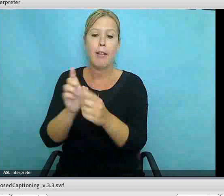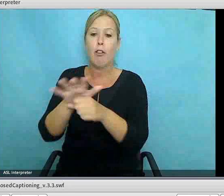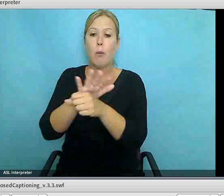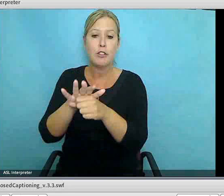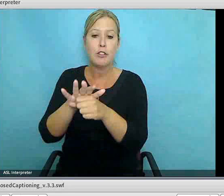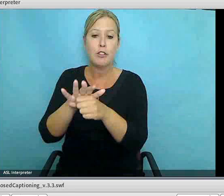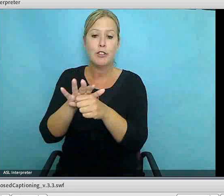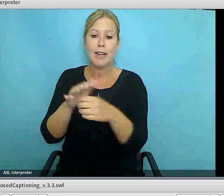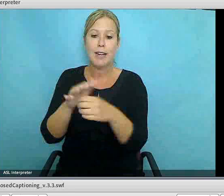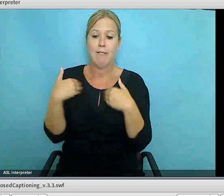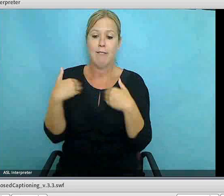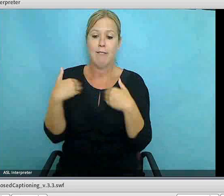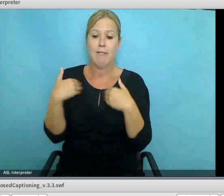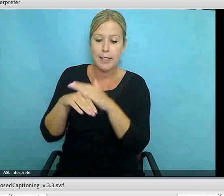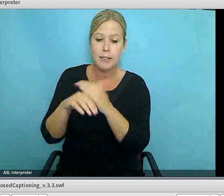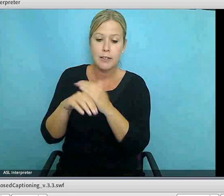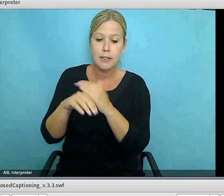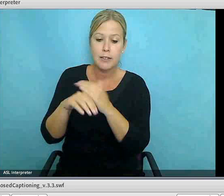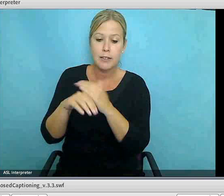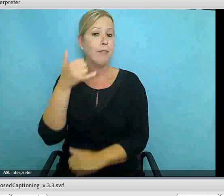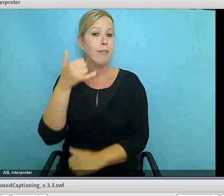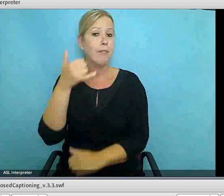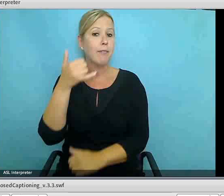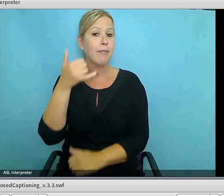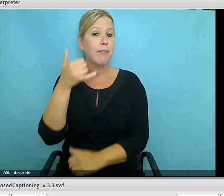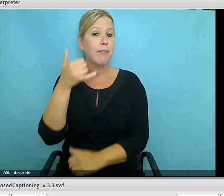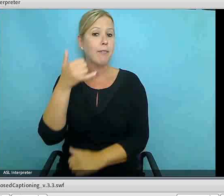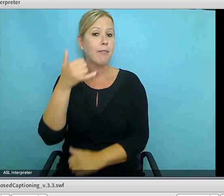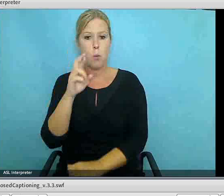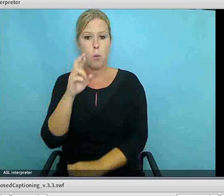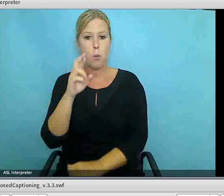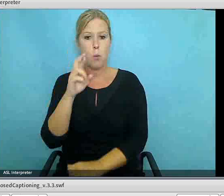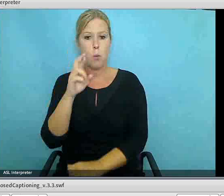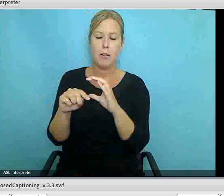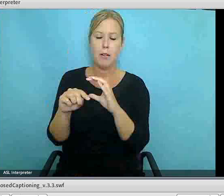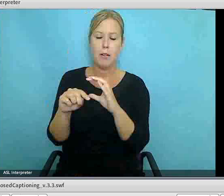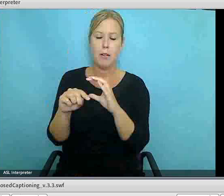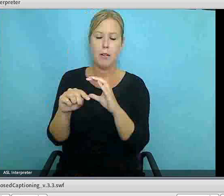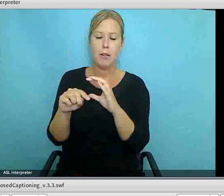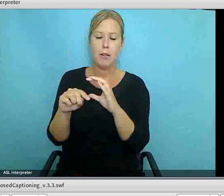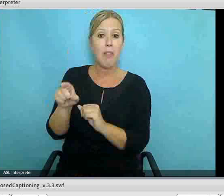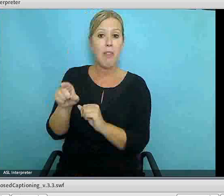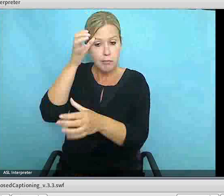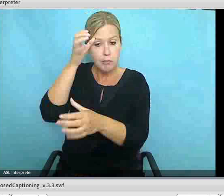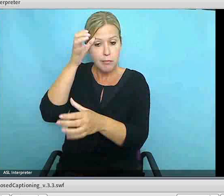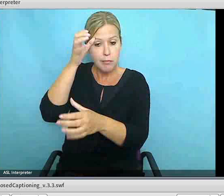Topics that they are knowledgeable about include Medicare and Medicaid eligible, prescription